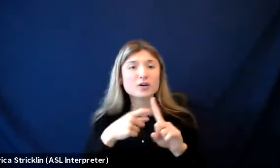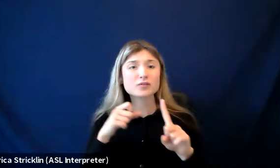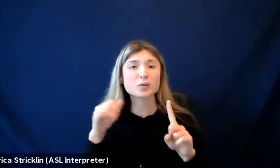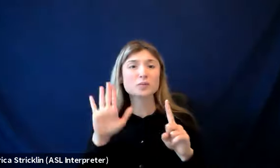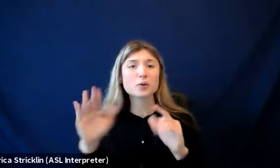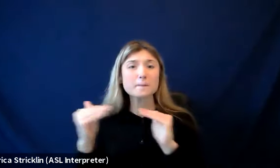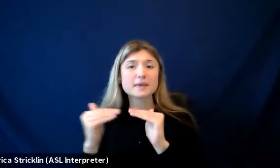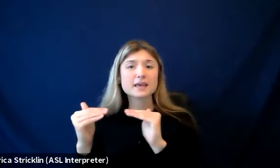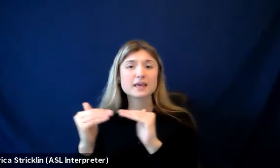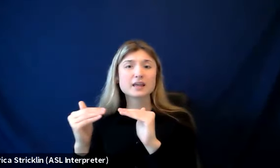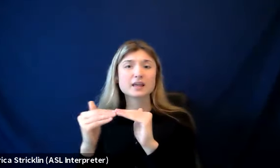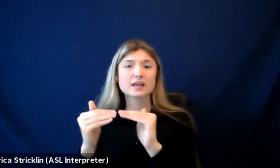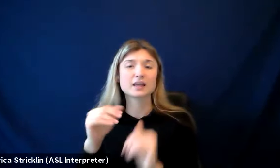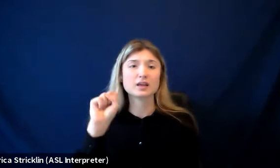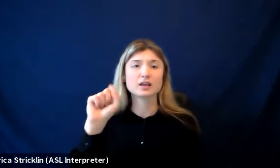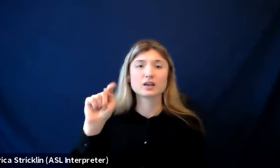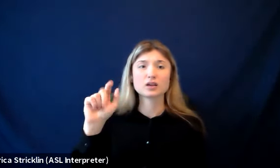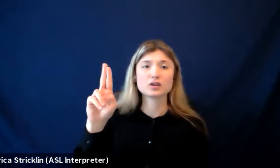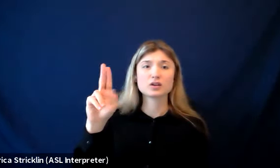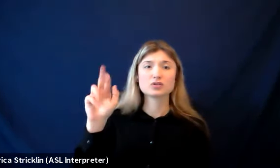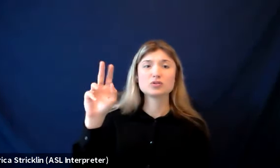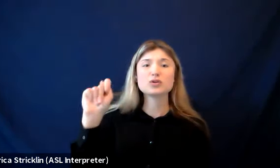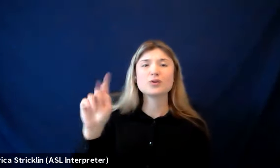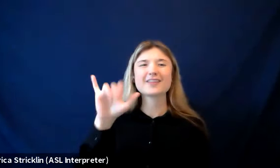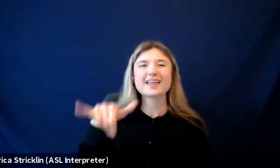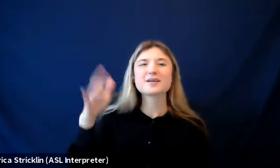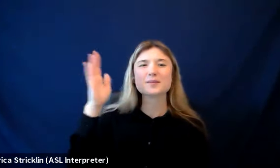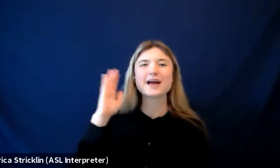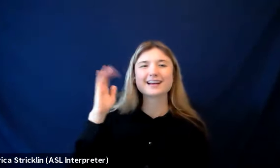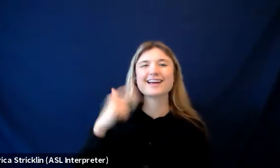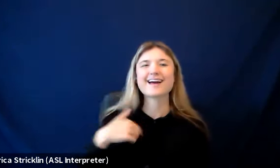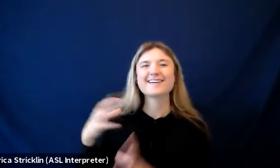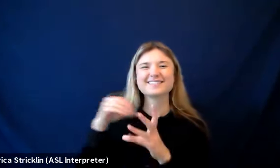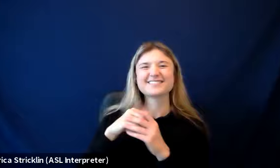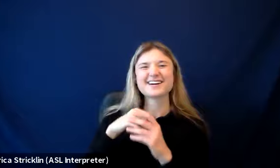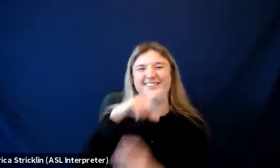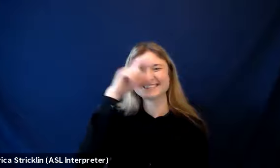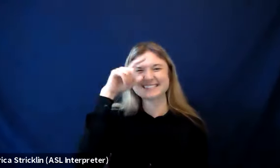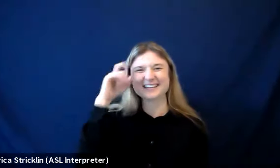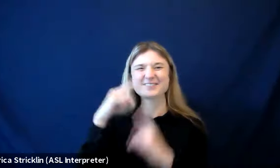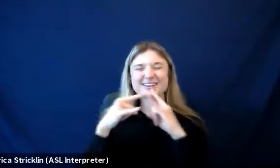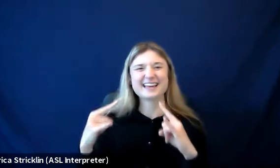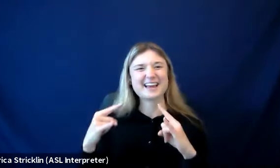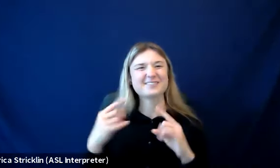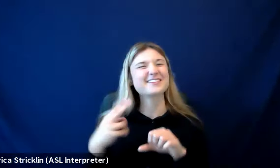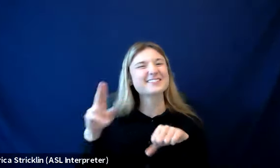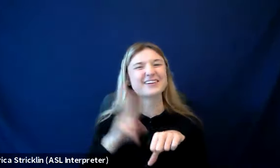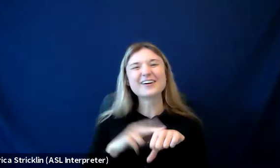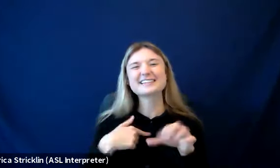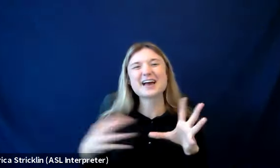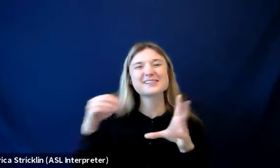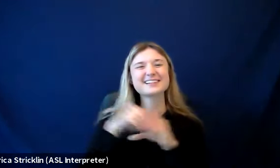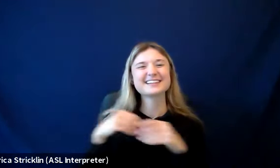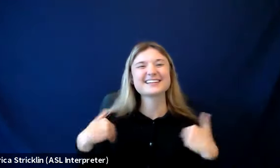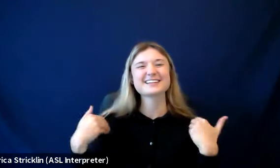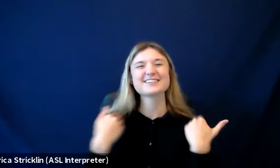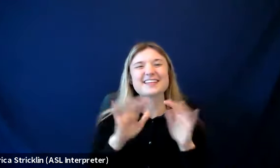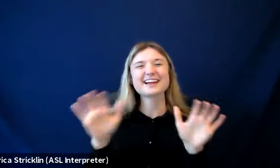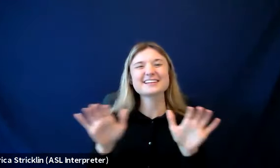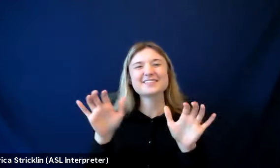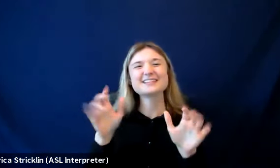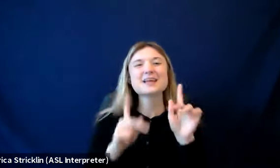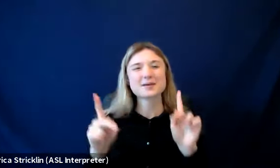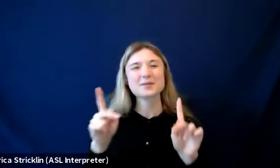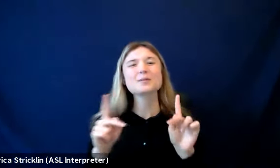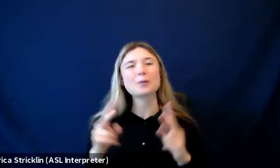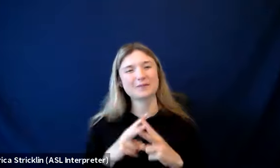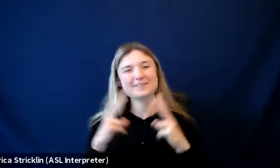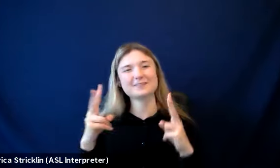Again, that goes back to what I do that summer camp. Of course I participated in youth activity, and they were very respecting on me.